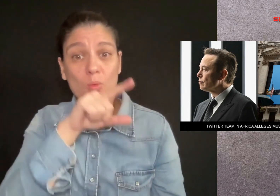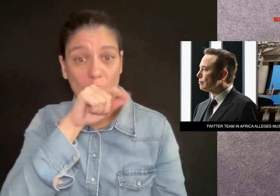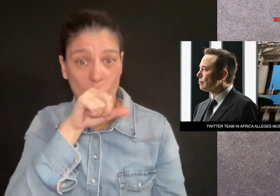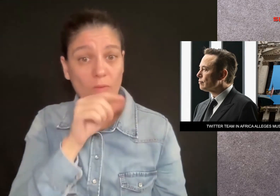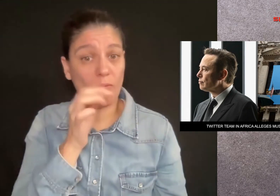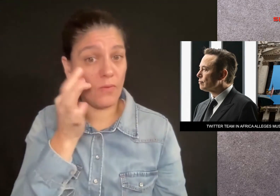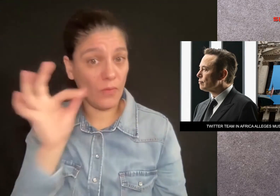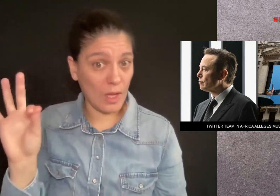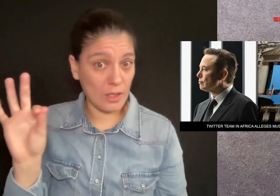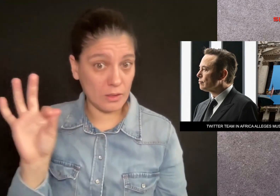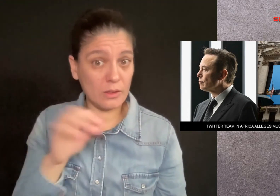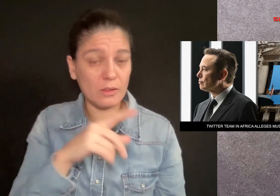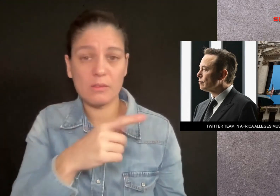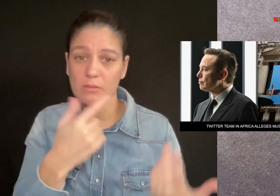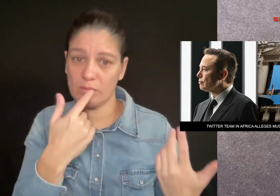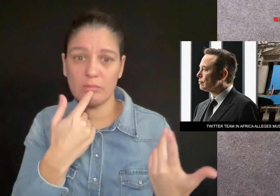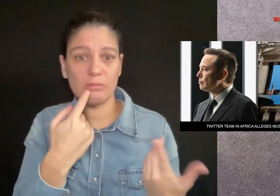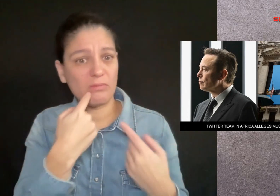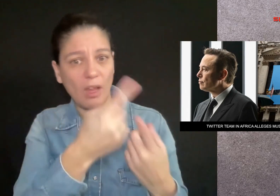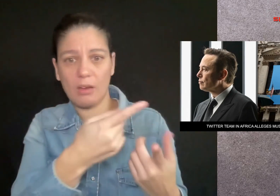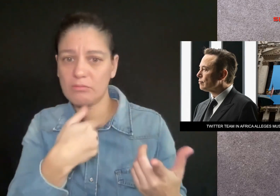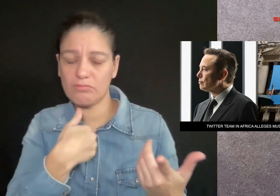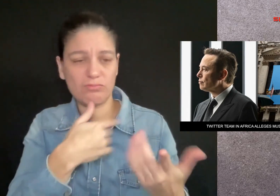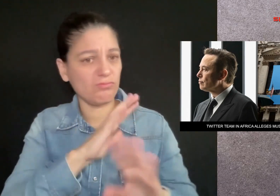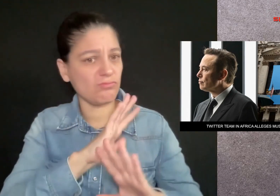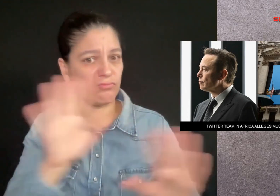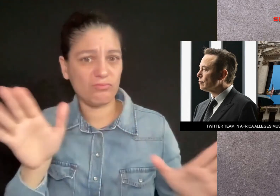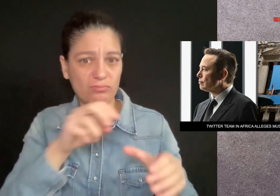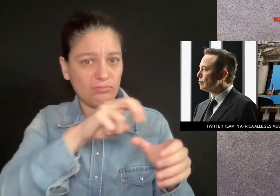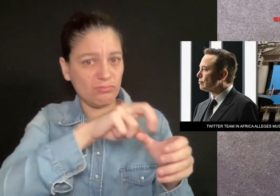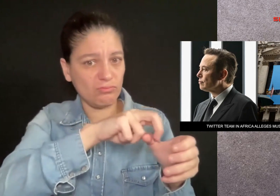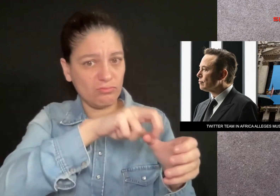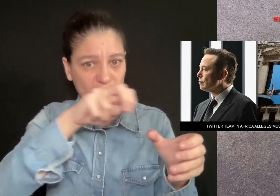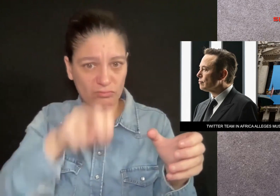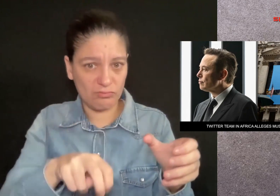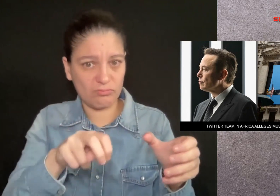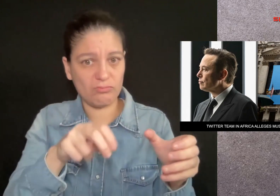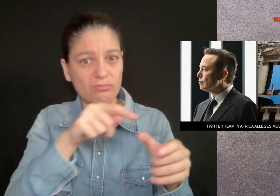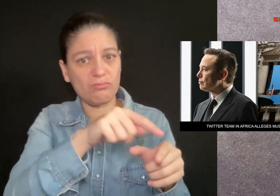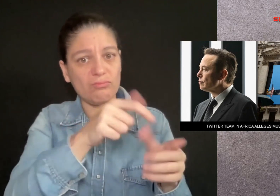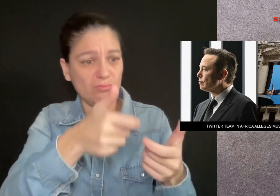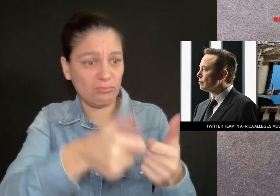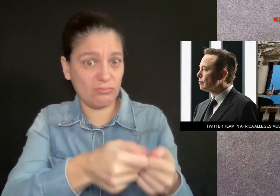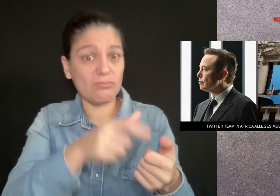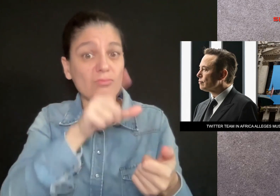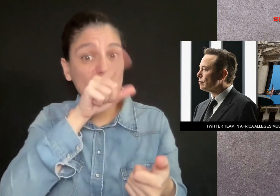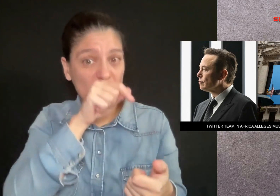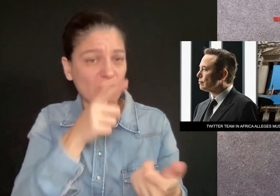in Europe the head of Twitter France announced his departure from the company simply tweeting